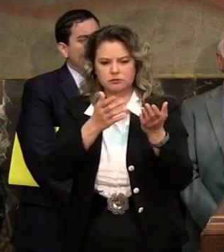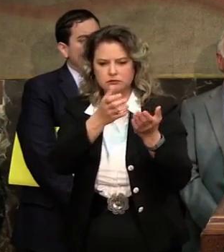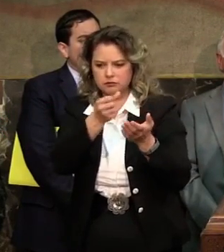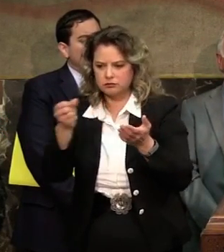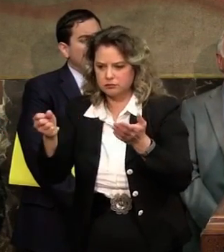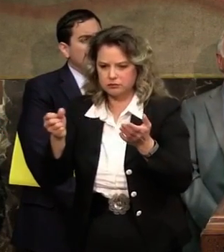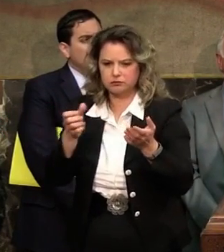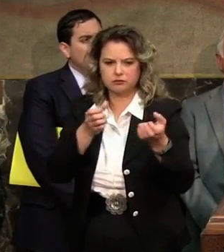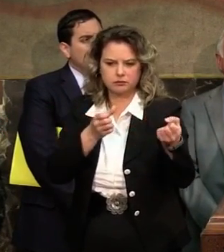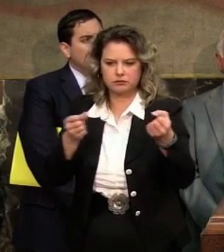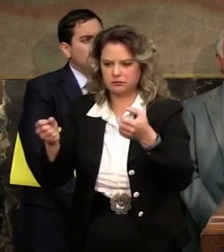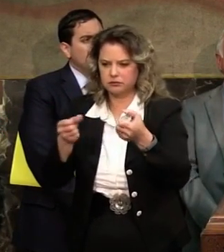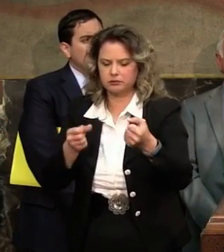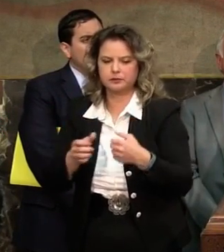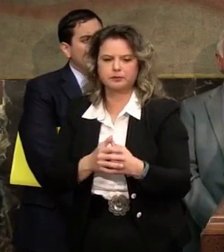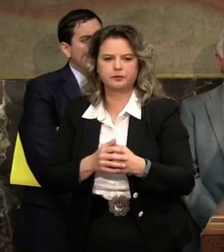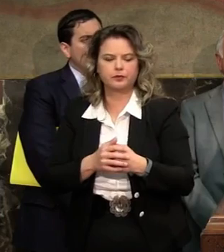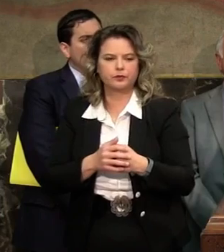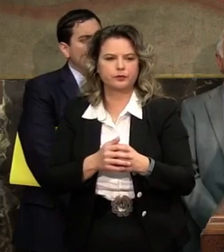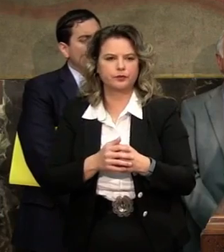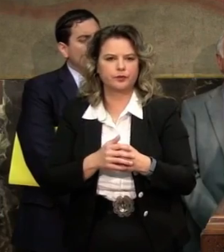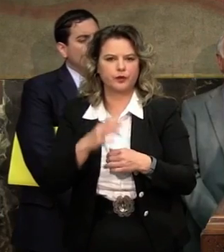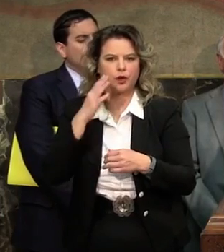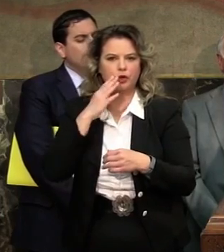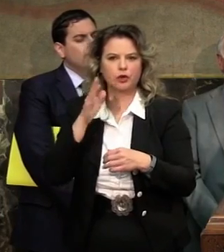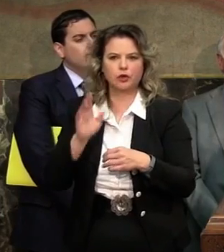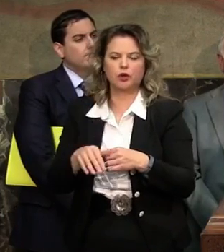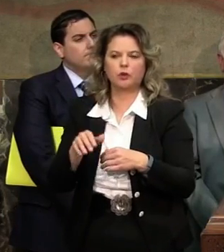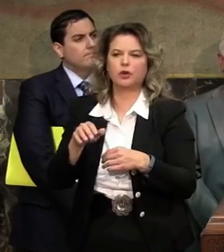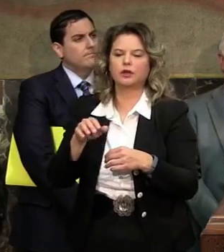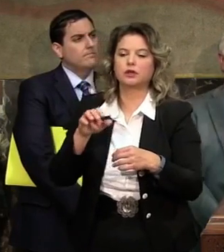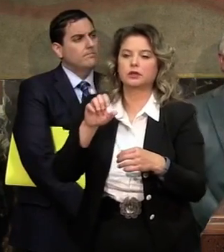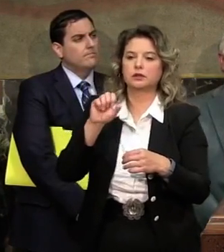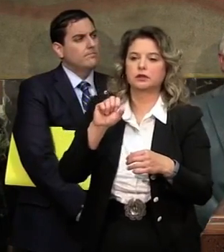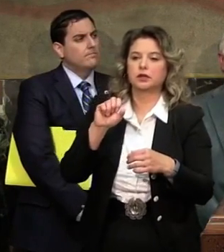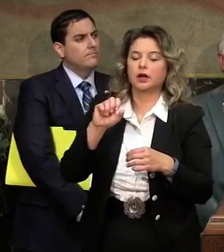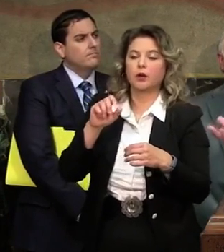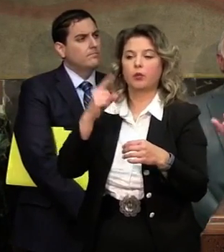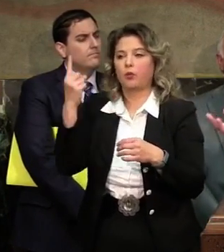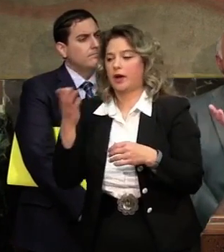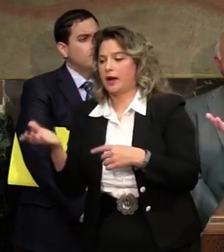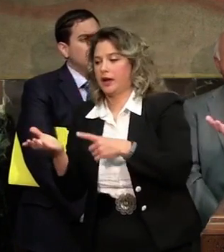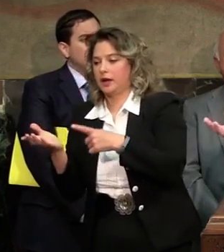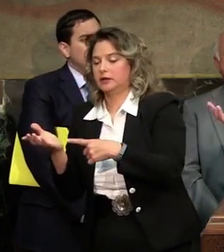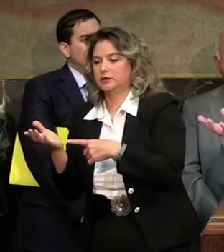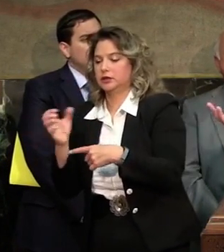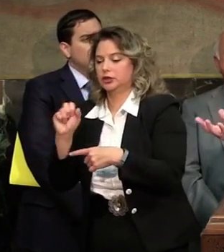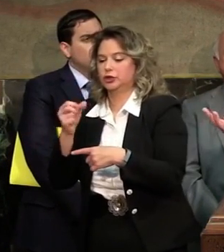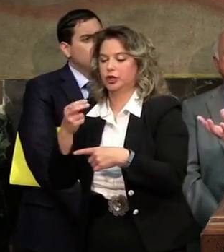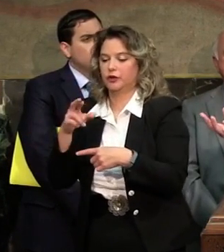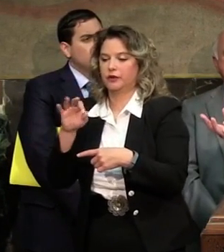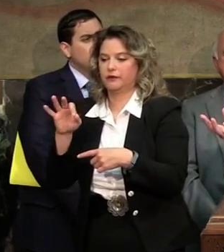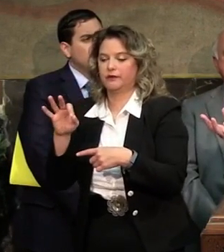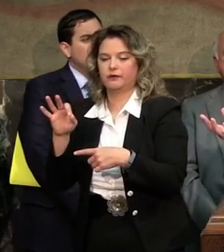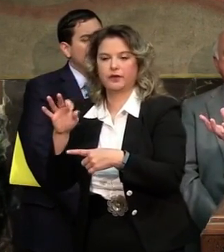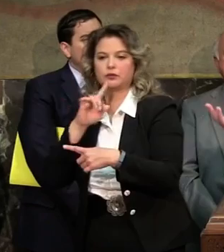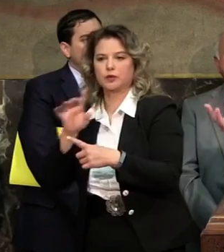sheriff's are unique in the criminal justice system because on the one hand we protect and serve we have the